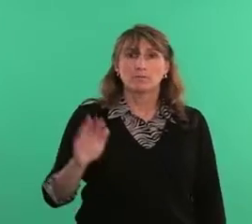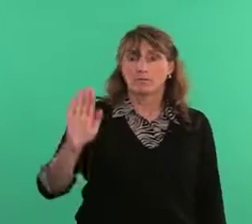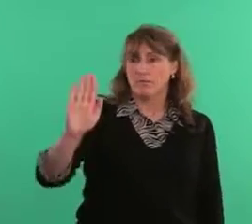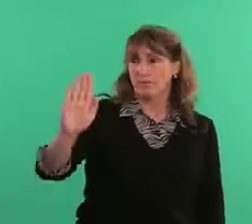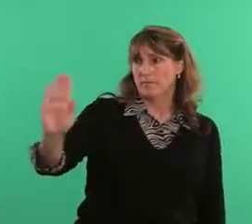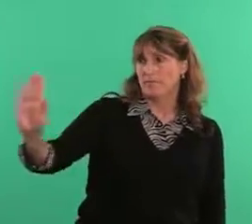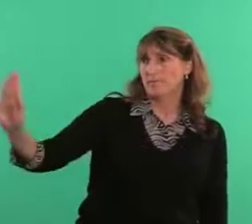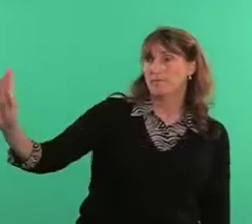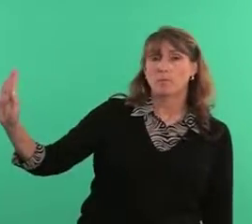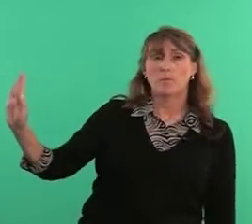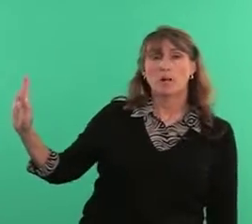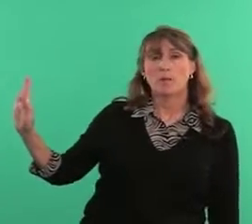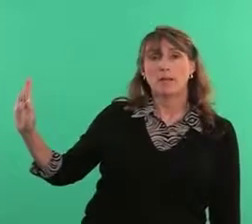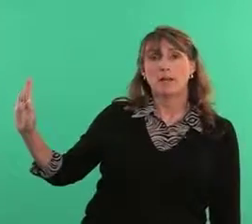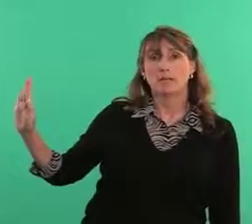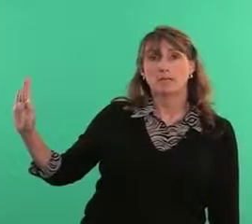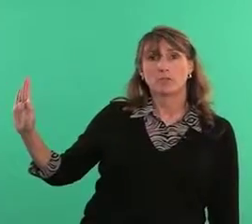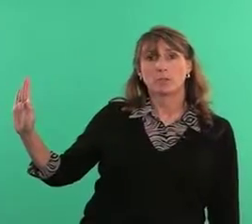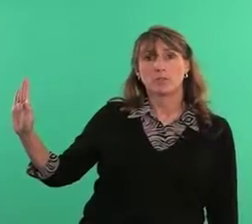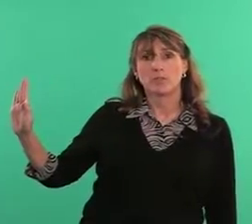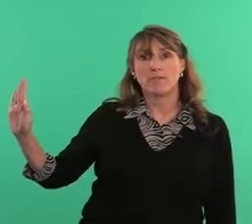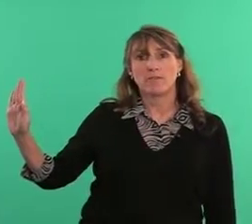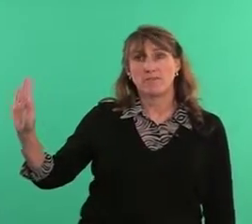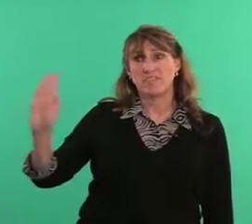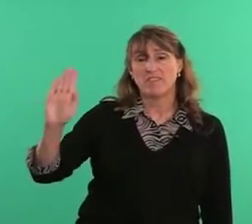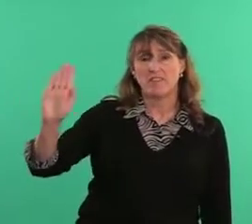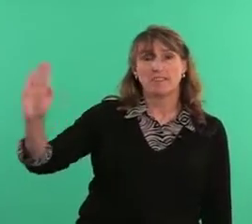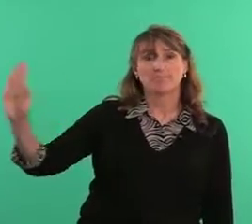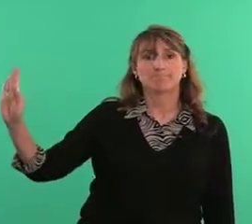palm out, towards the they